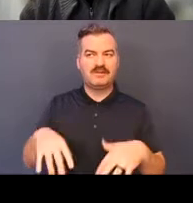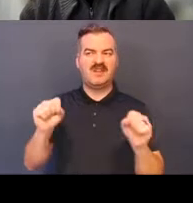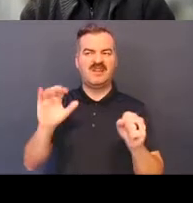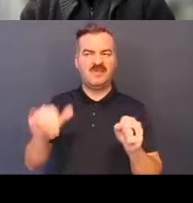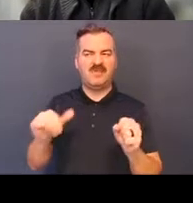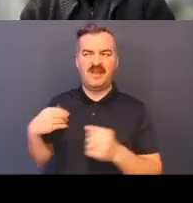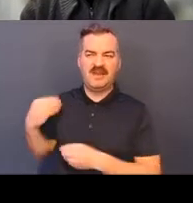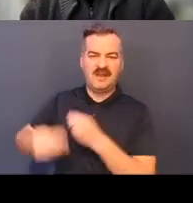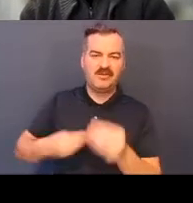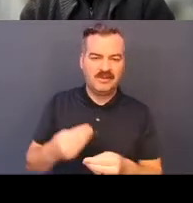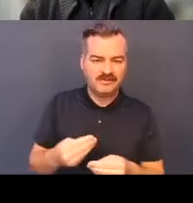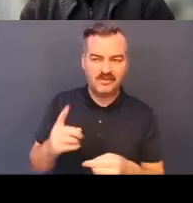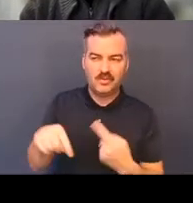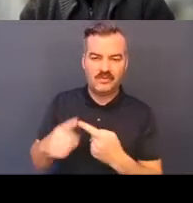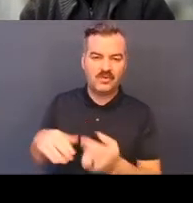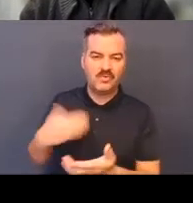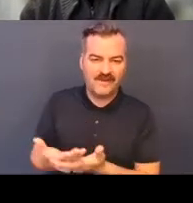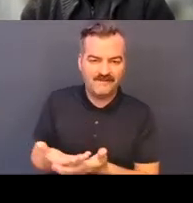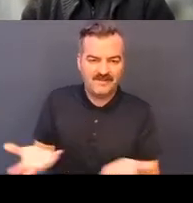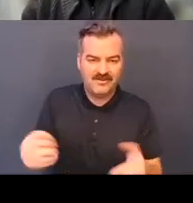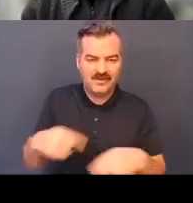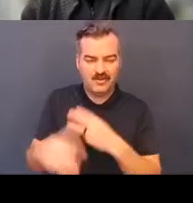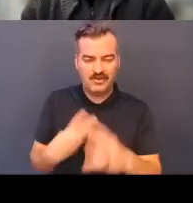that awaits us on arrival into the world. 15:31:53 They also determine the ways that